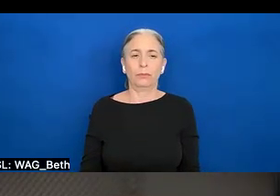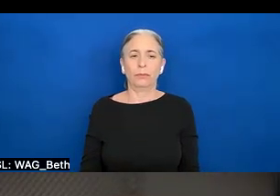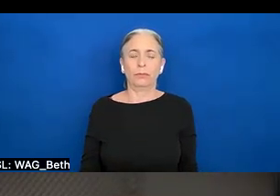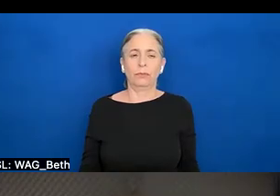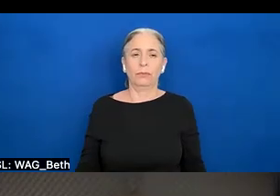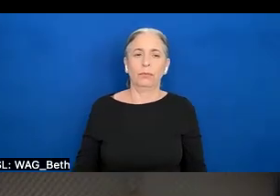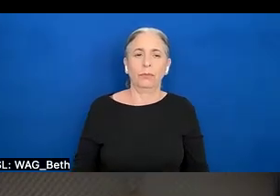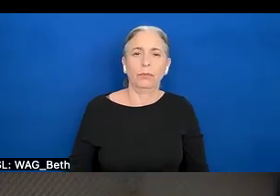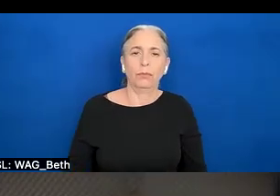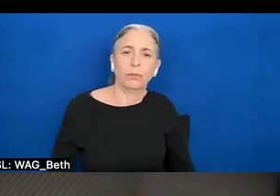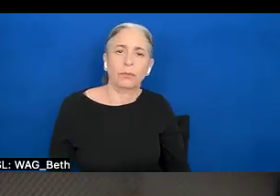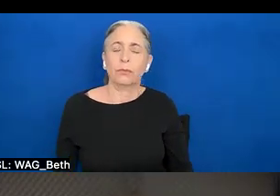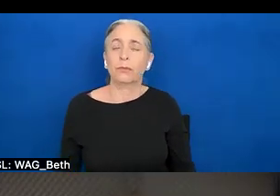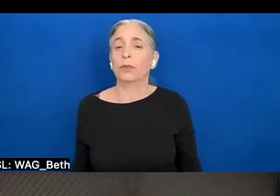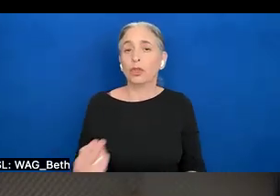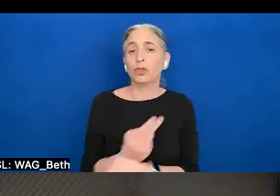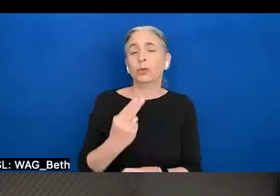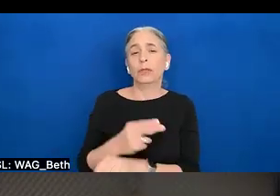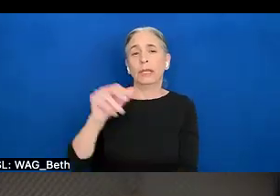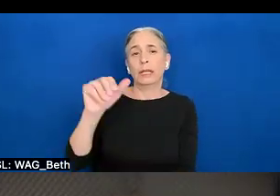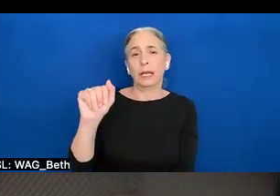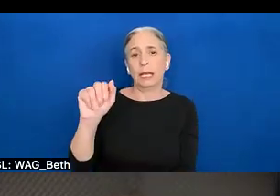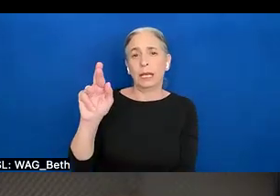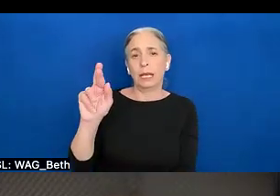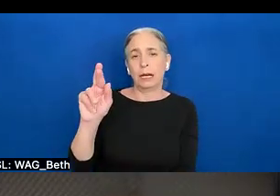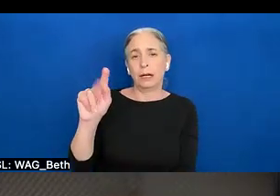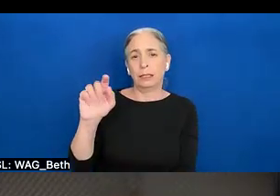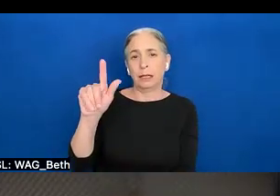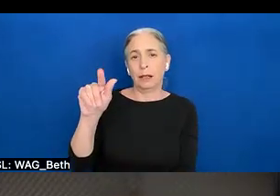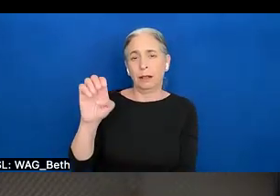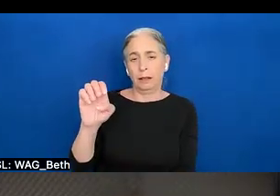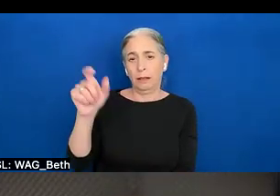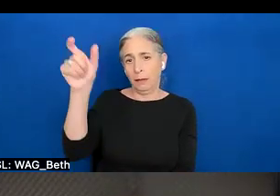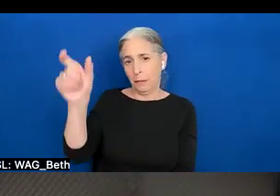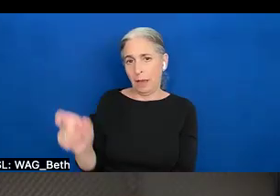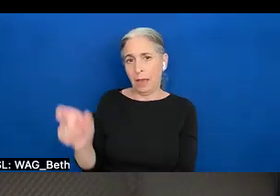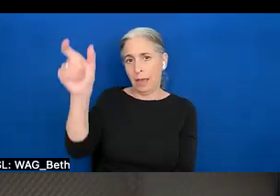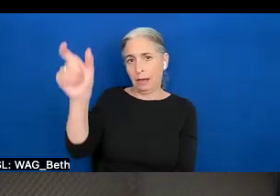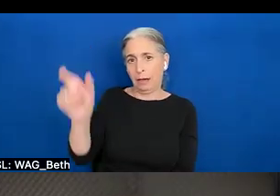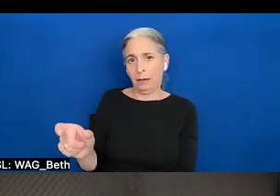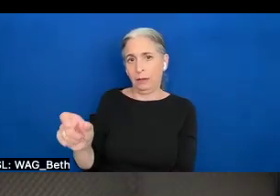So, using the article panel give us the ability to